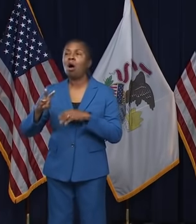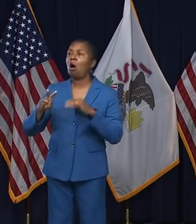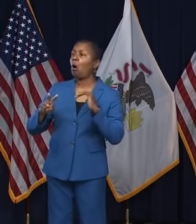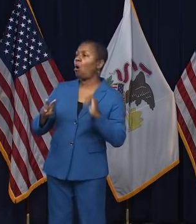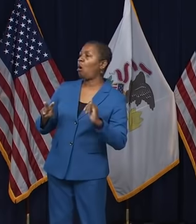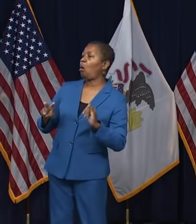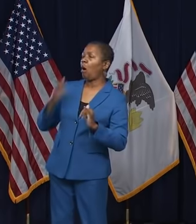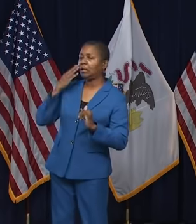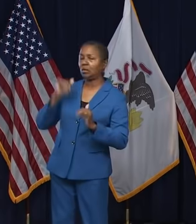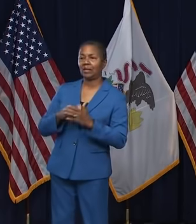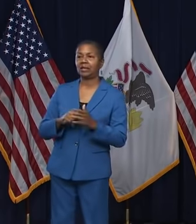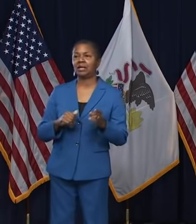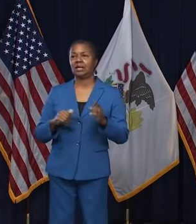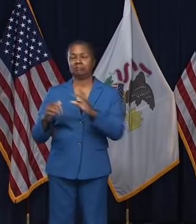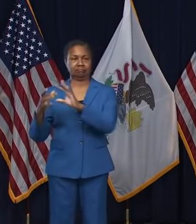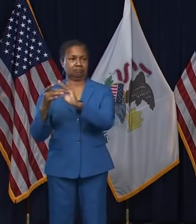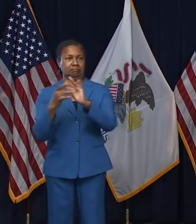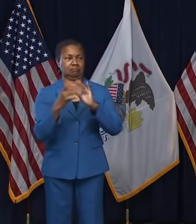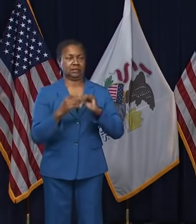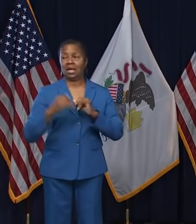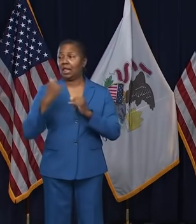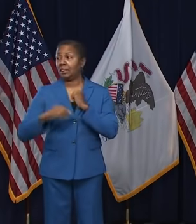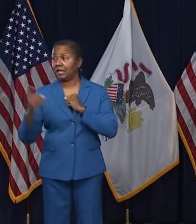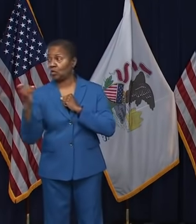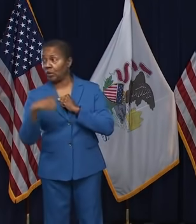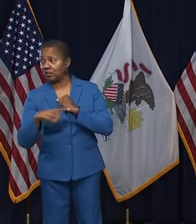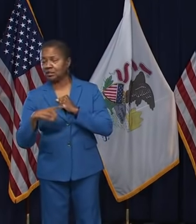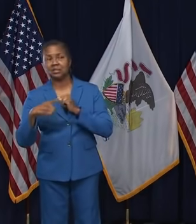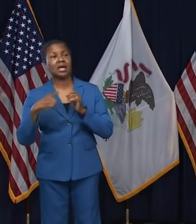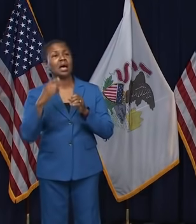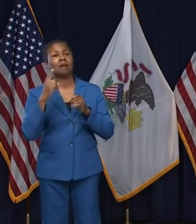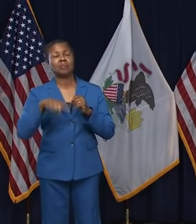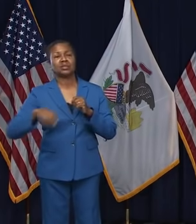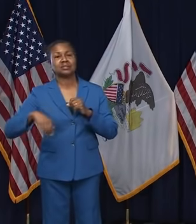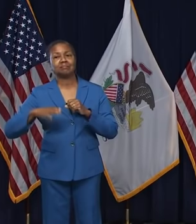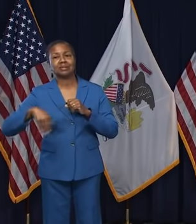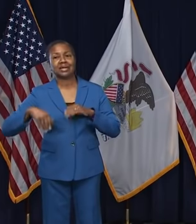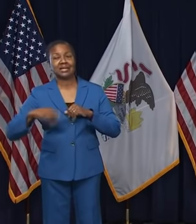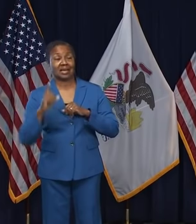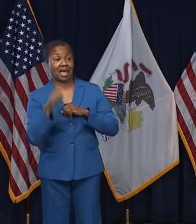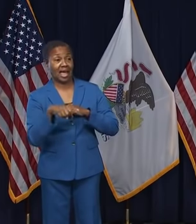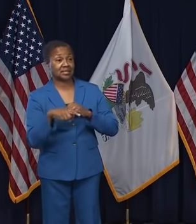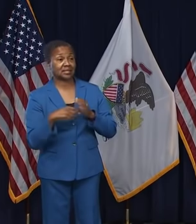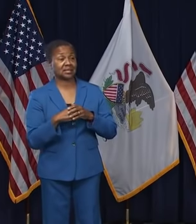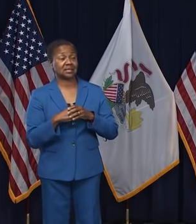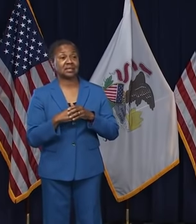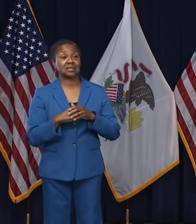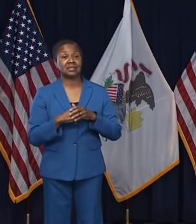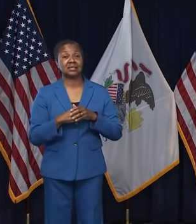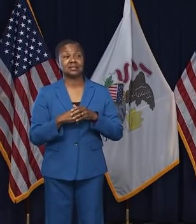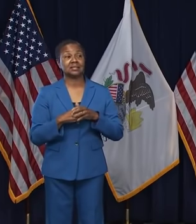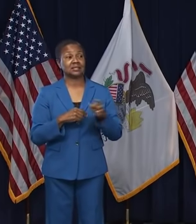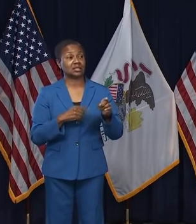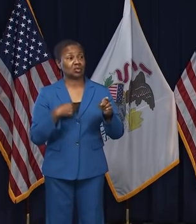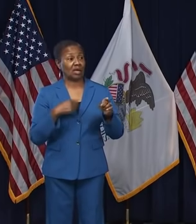is updated daily on the what they mean- I thought you know